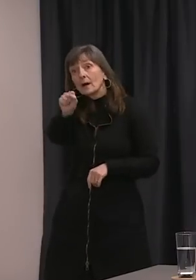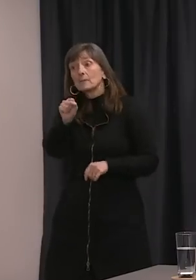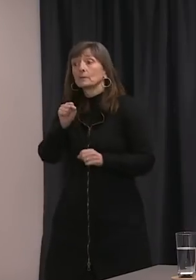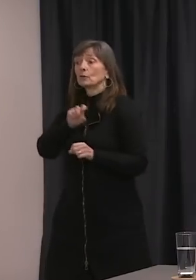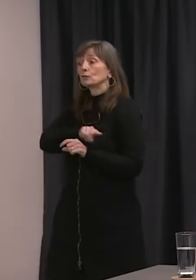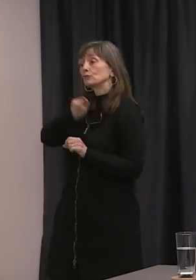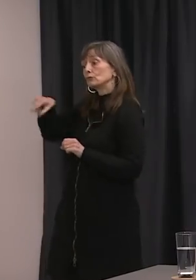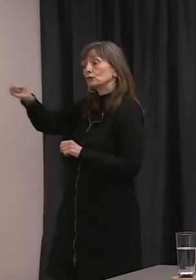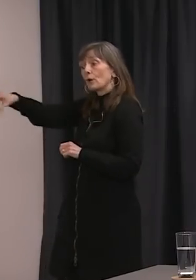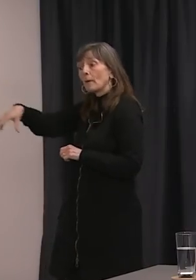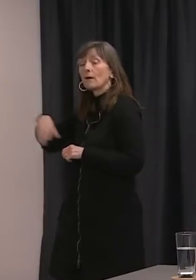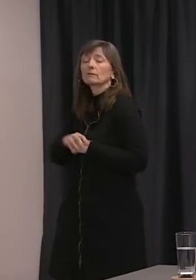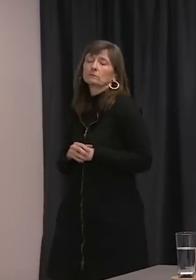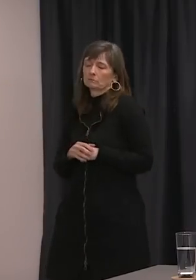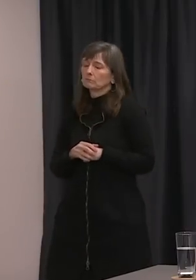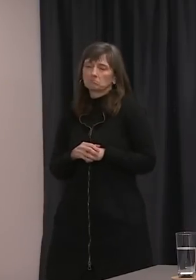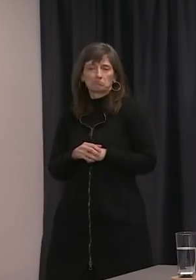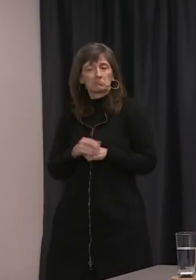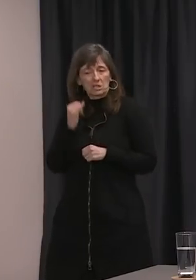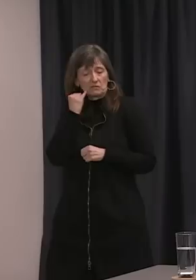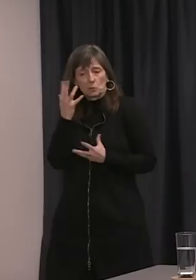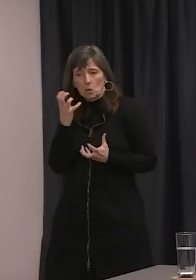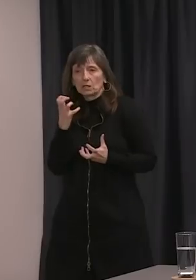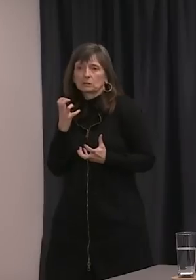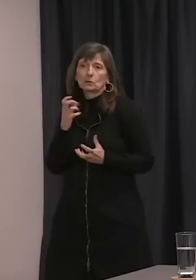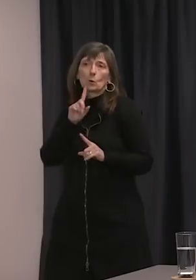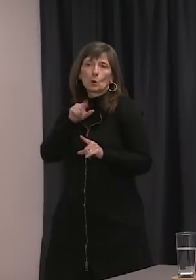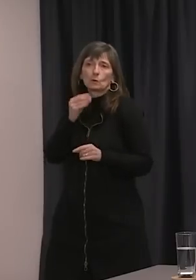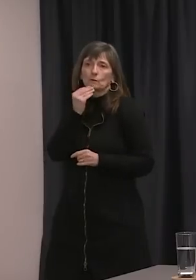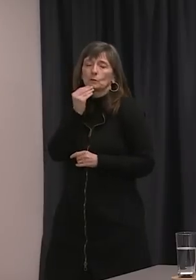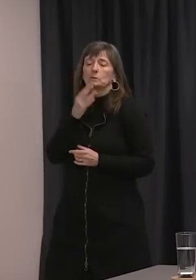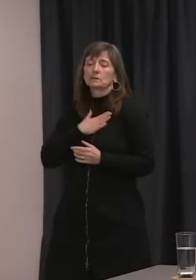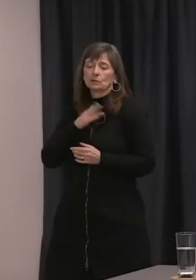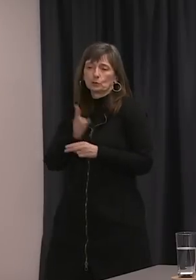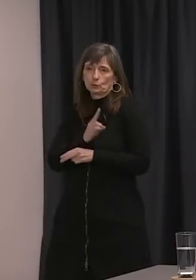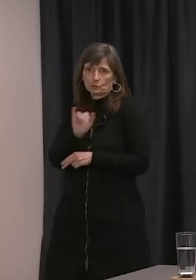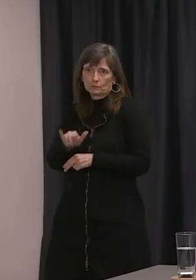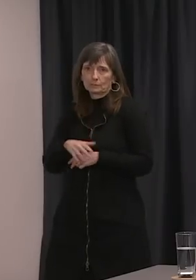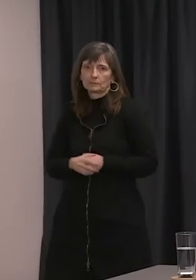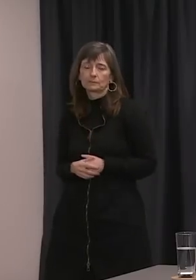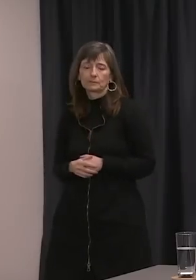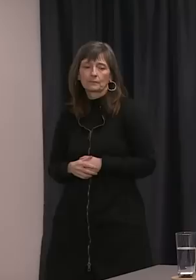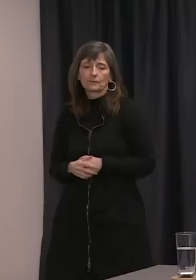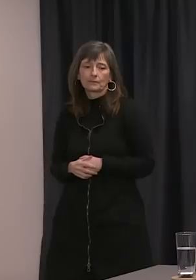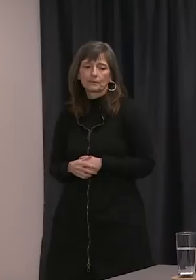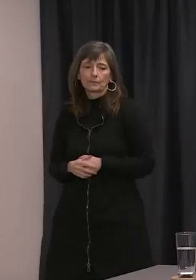AND TAKEOUT ORDERS AND DRIVE-THRU SERVICES CAN CONTINUE TO OPERATE AND SHOULD BE